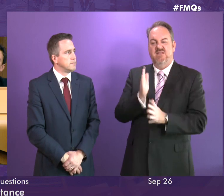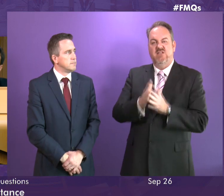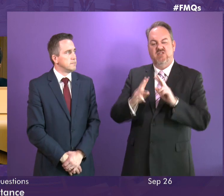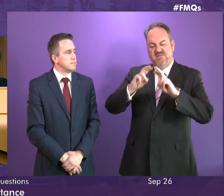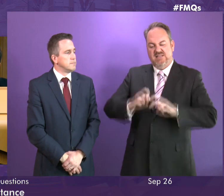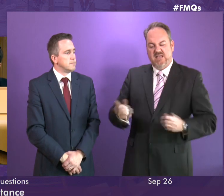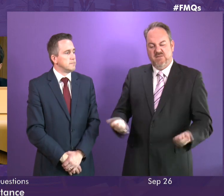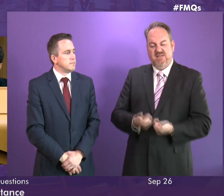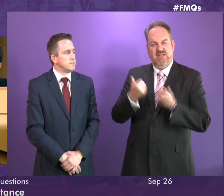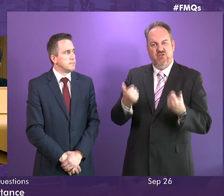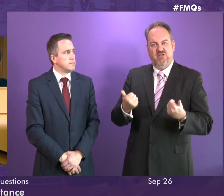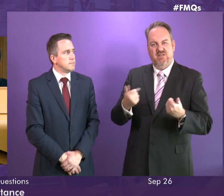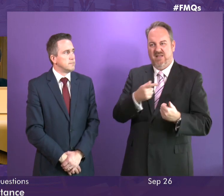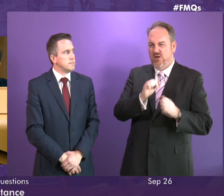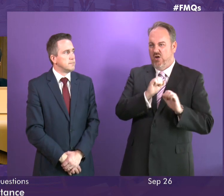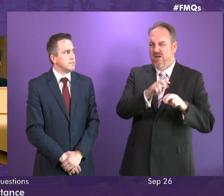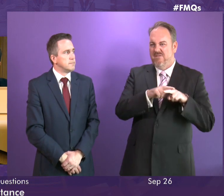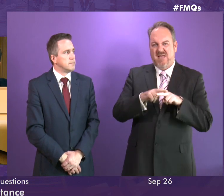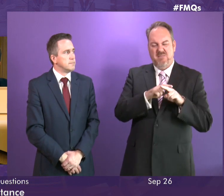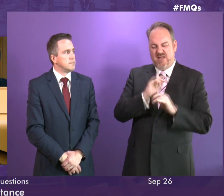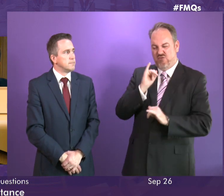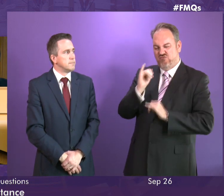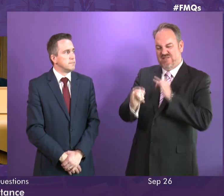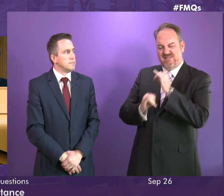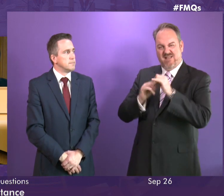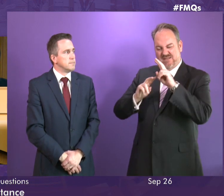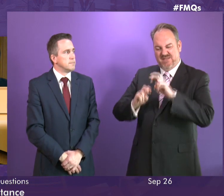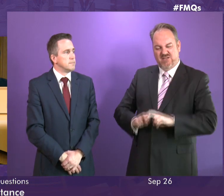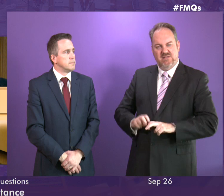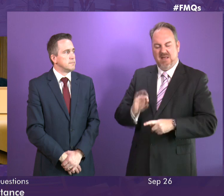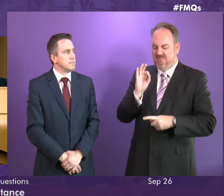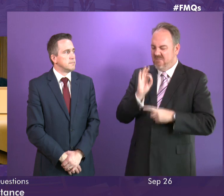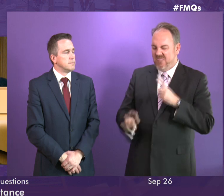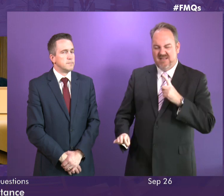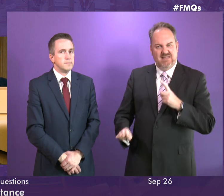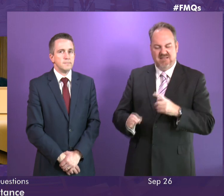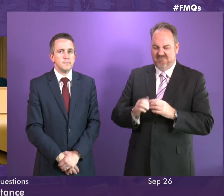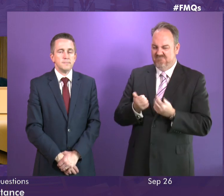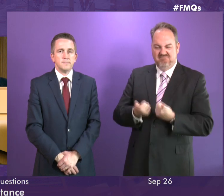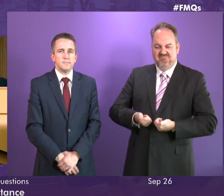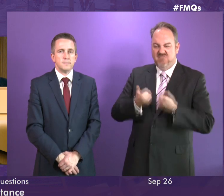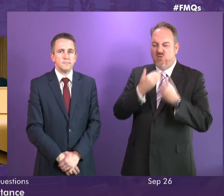investigation. Kirsty’s family have criticised that investigation as pathetic, inept and inefficient, with some serious errors.